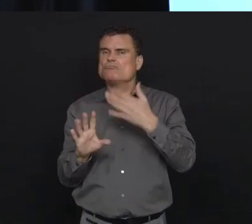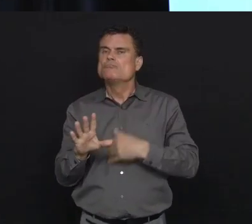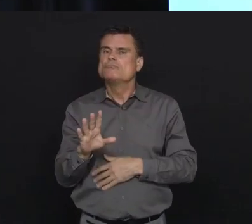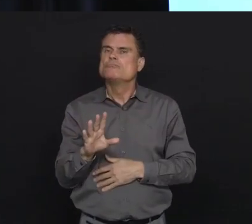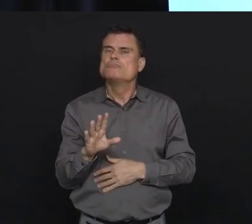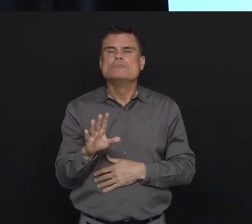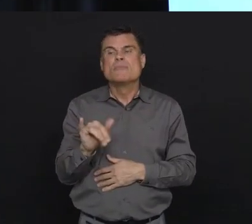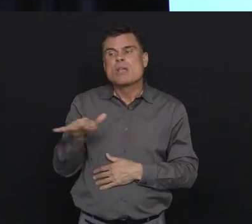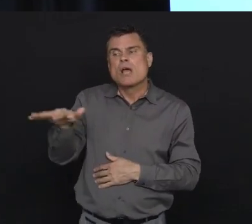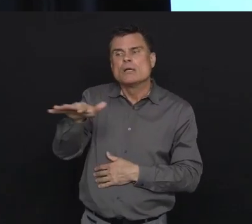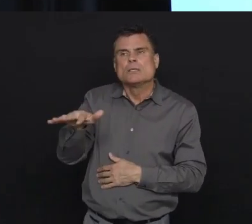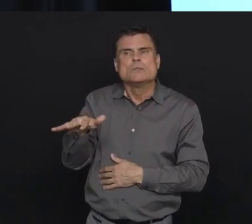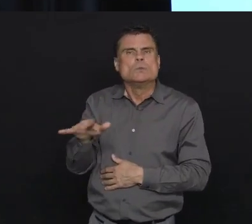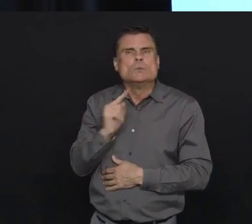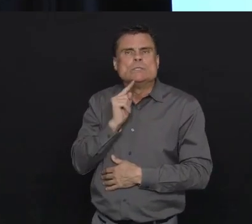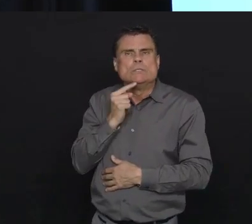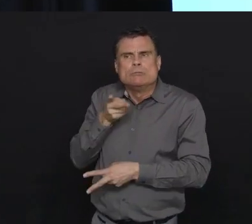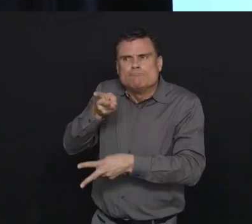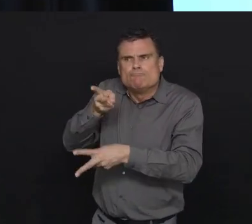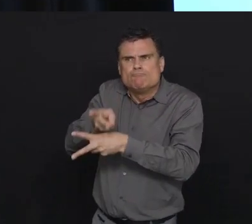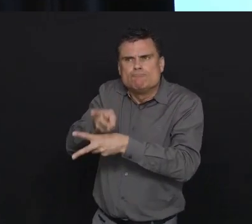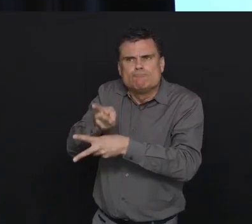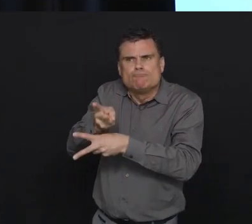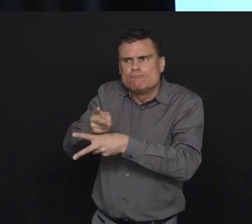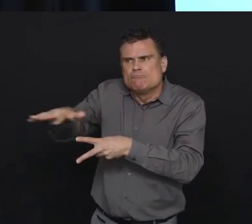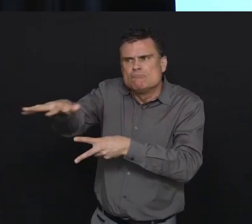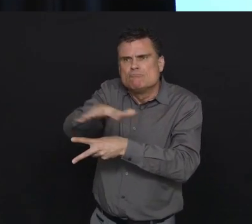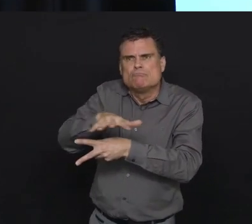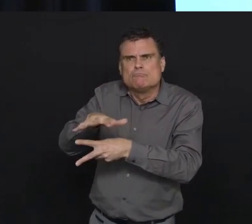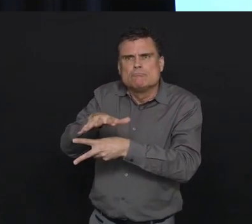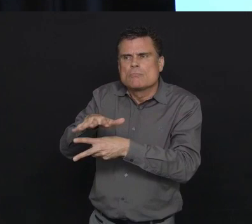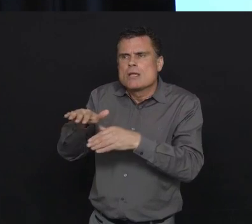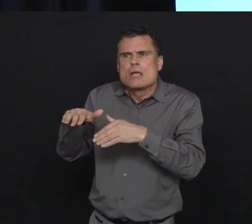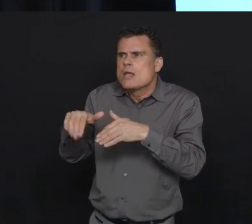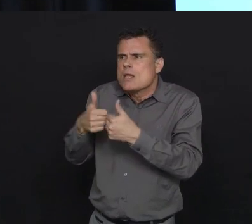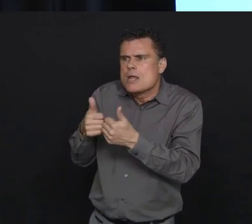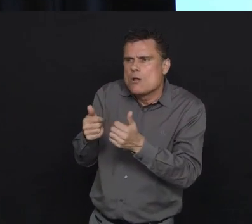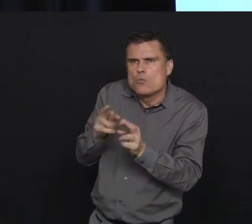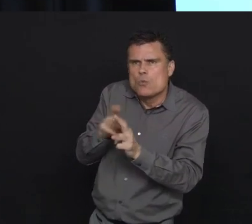deal with the capacity.